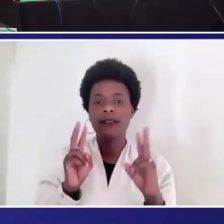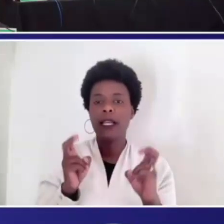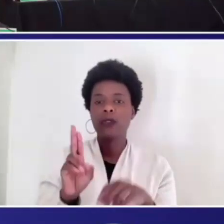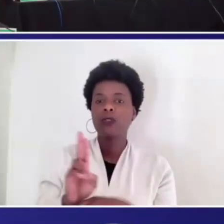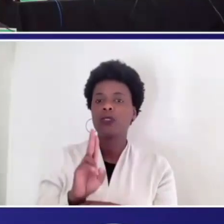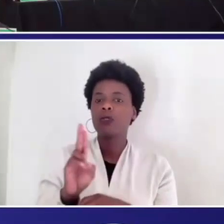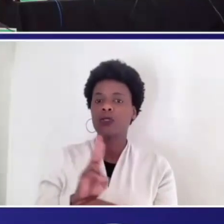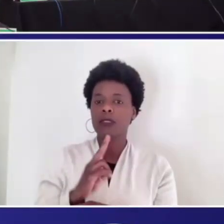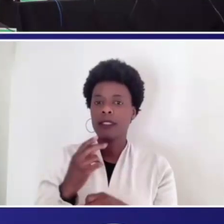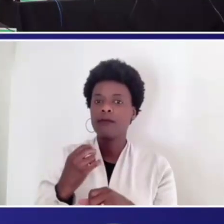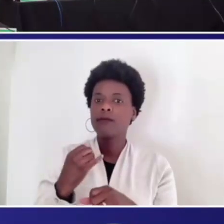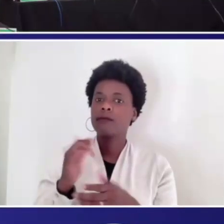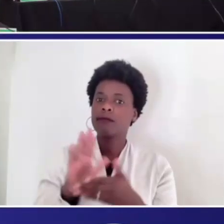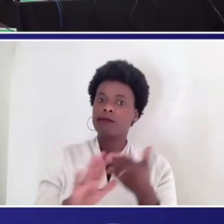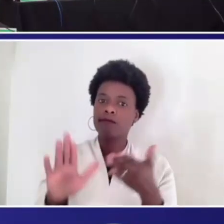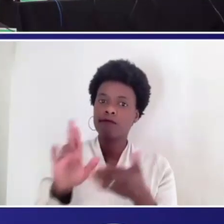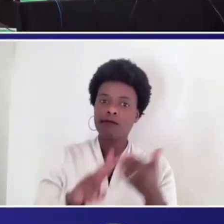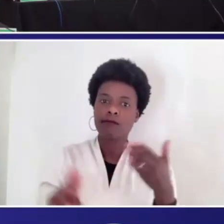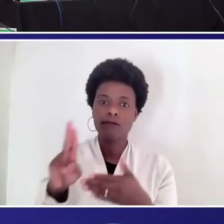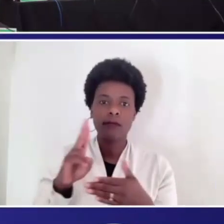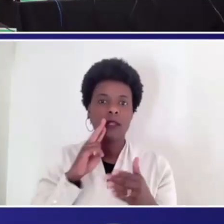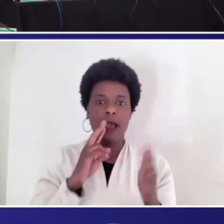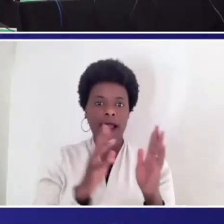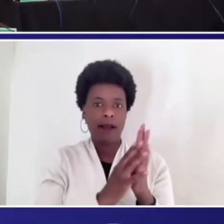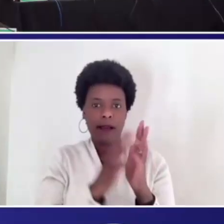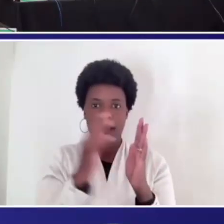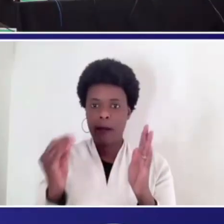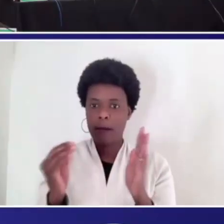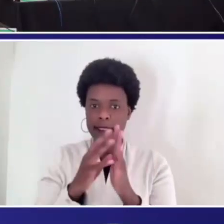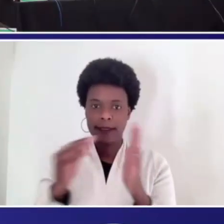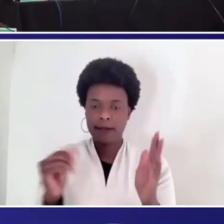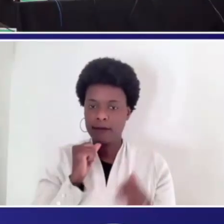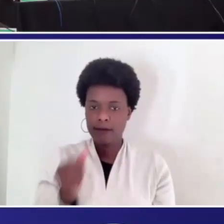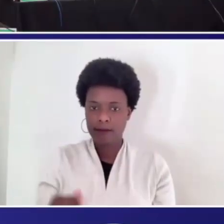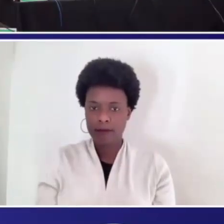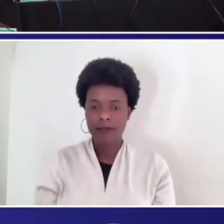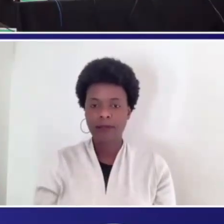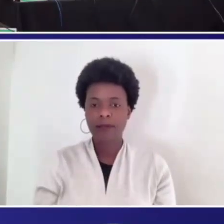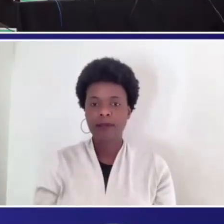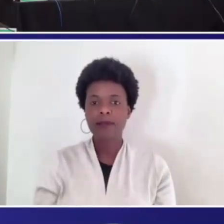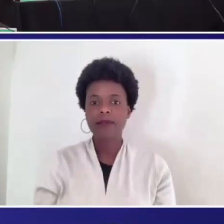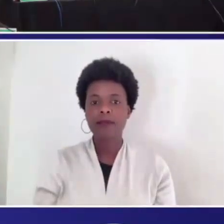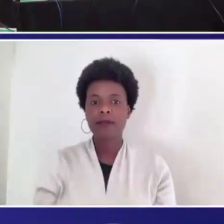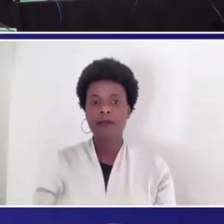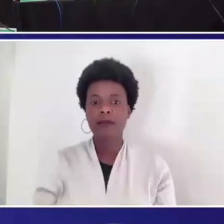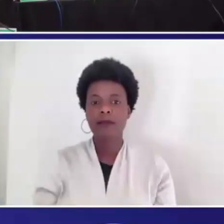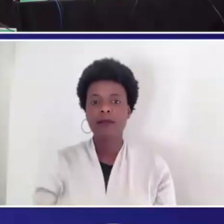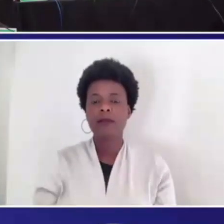they're not exact duplicates. It's a, it's a taxonomy that's updated